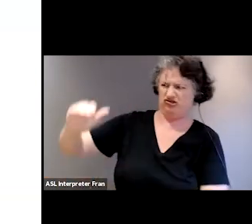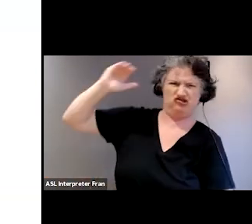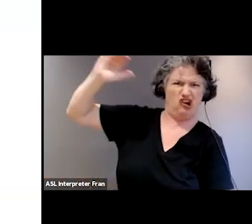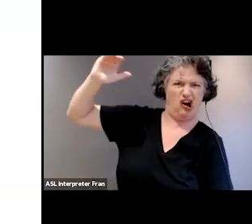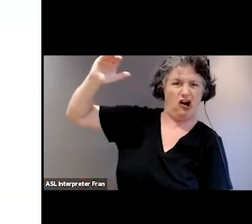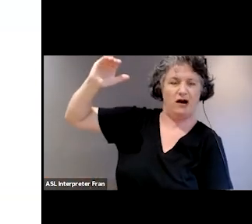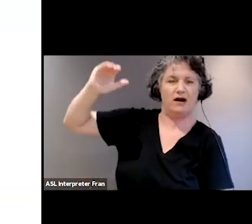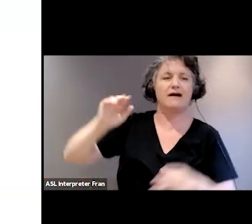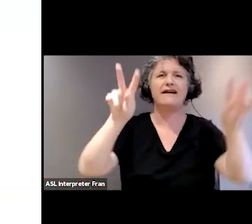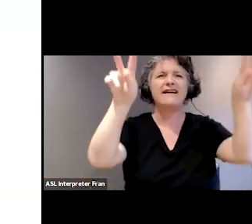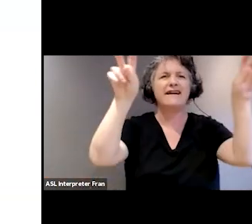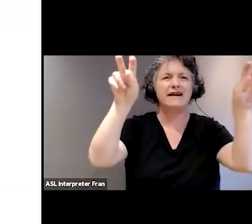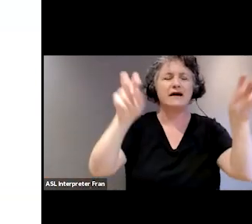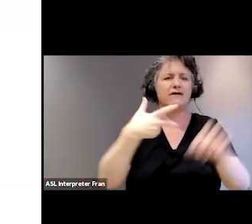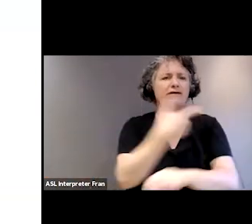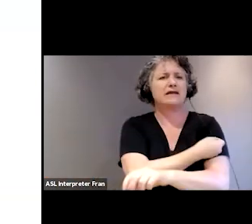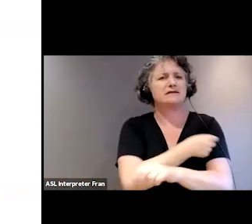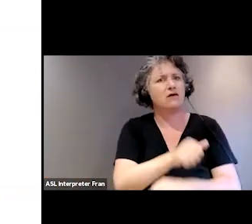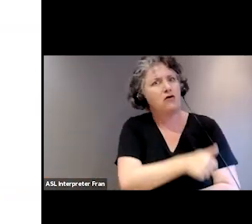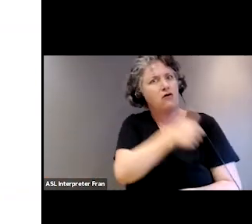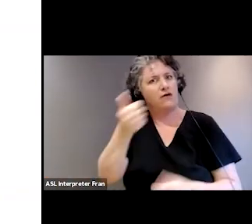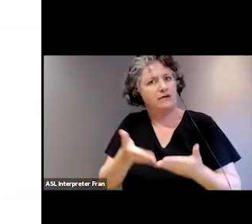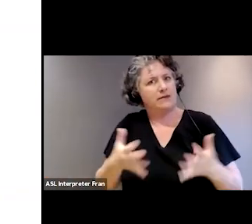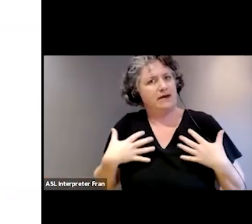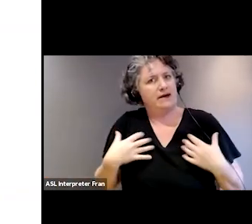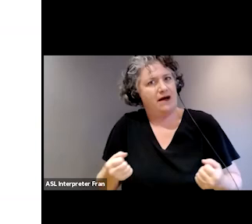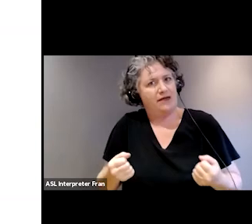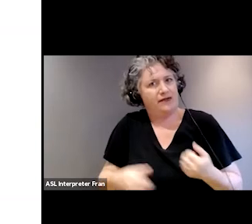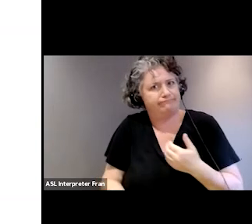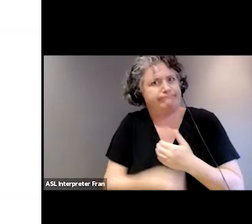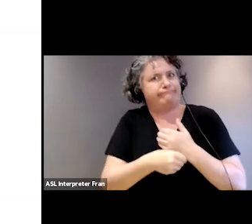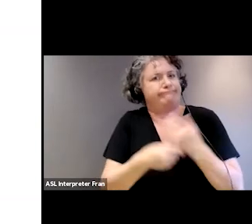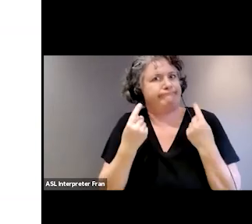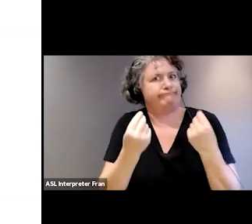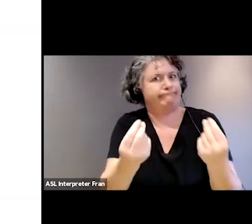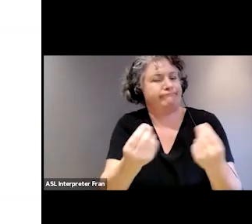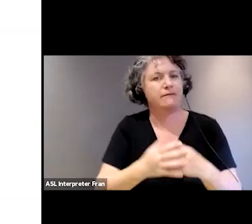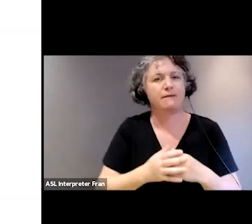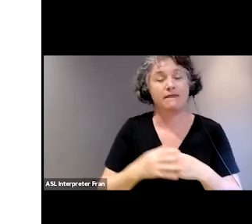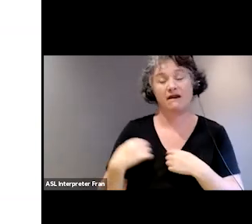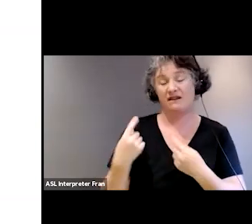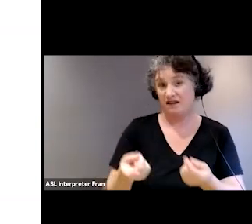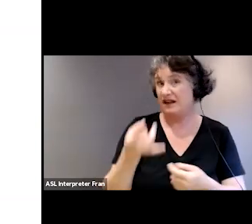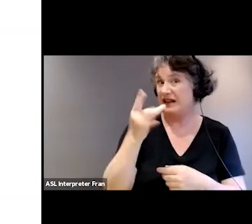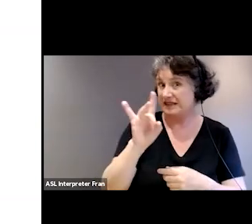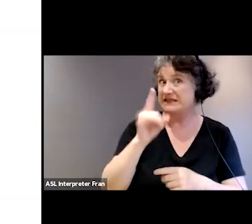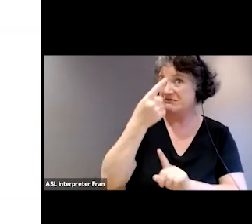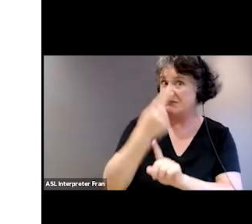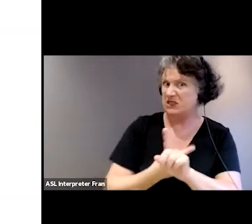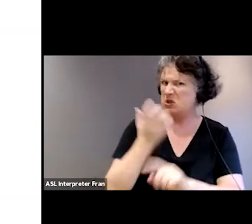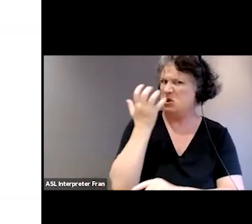information.